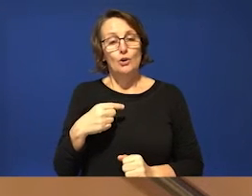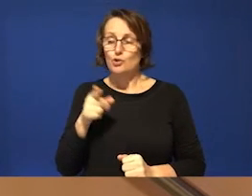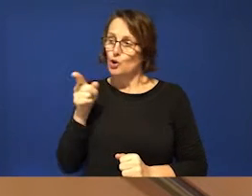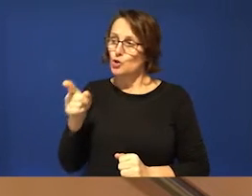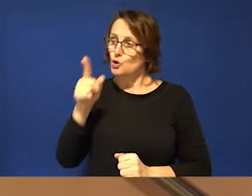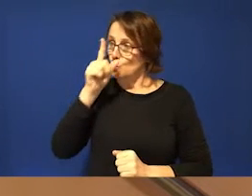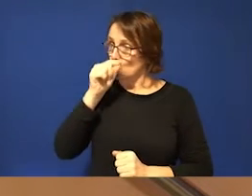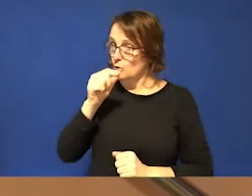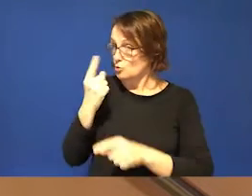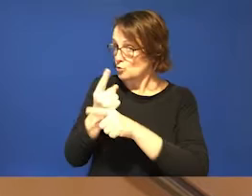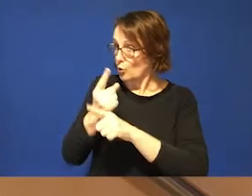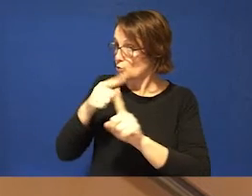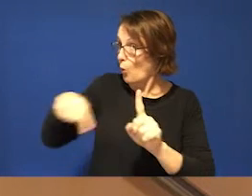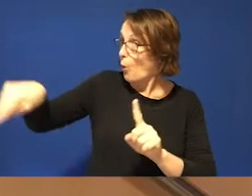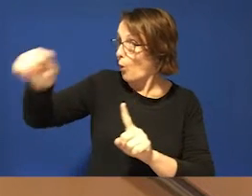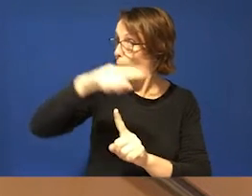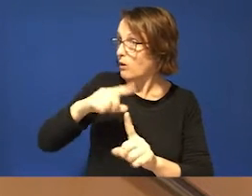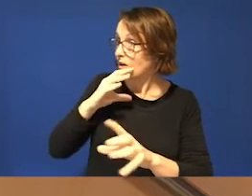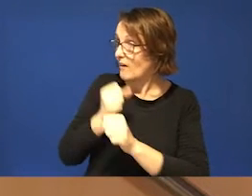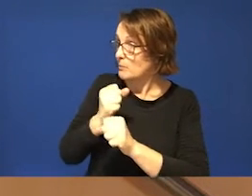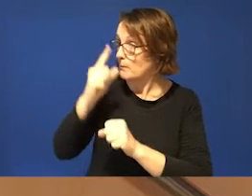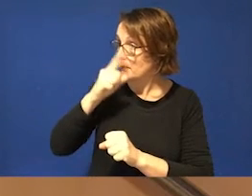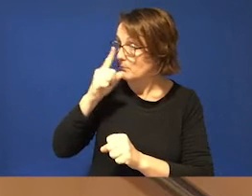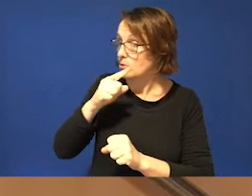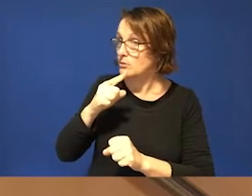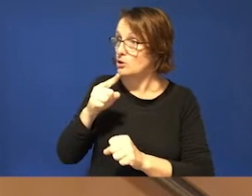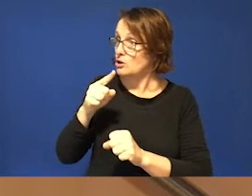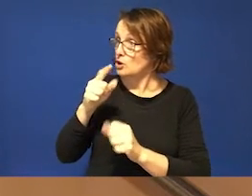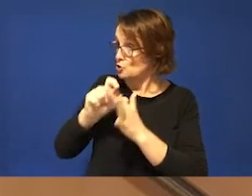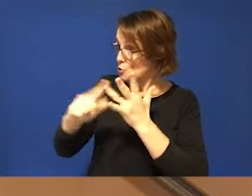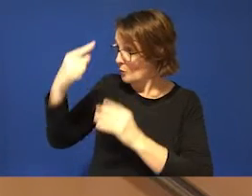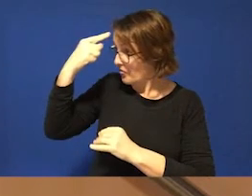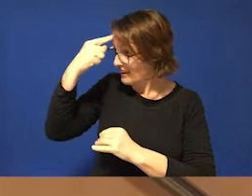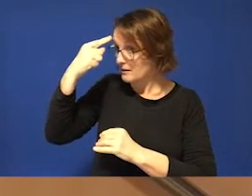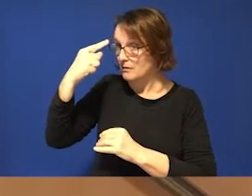So you were able to cross party lines in that and was there an awareness that what was happening